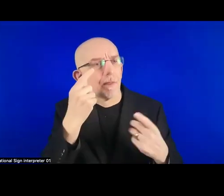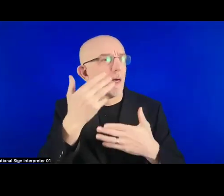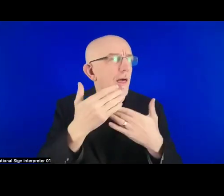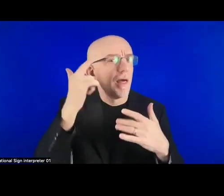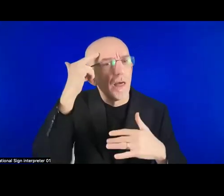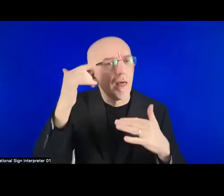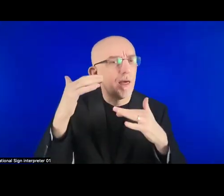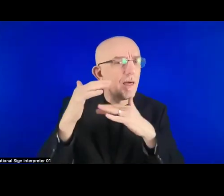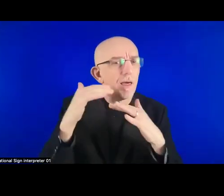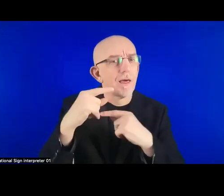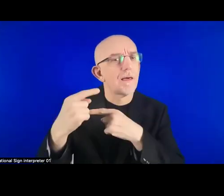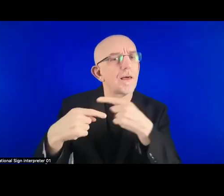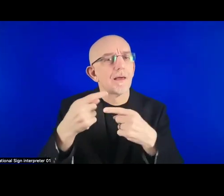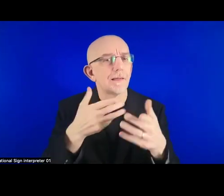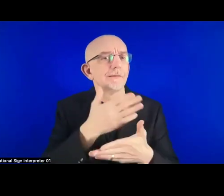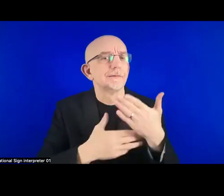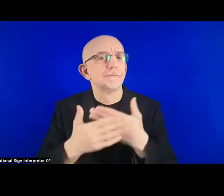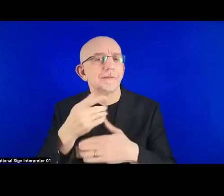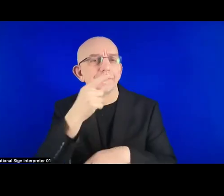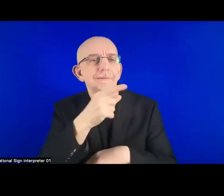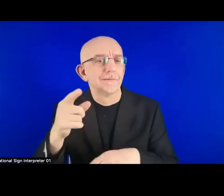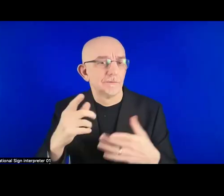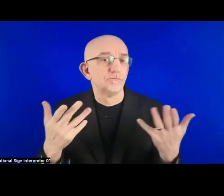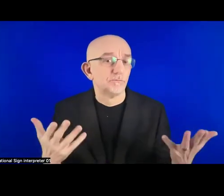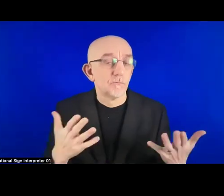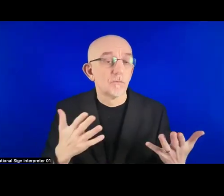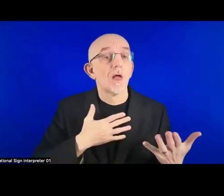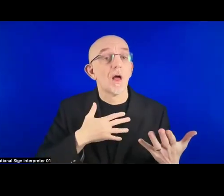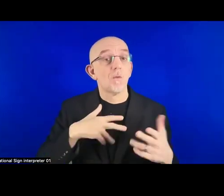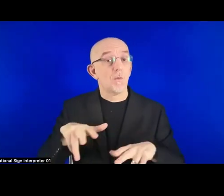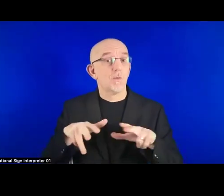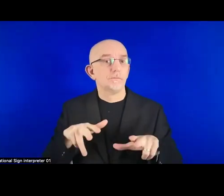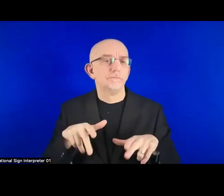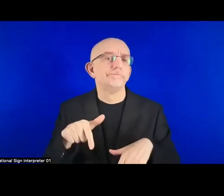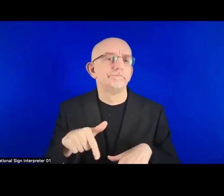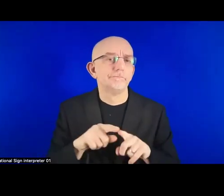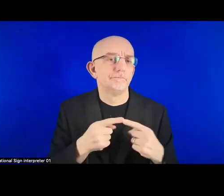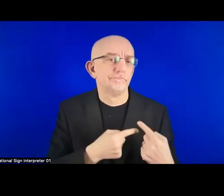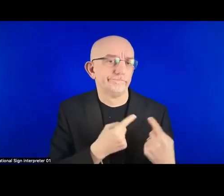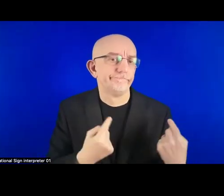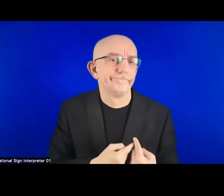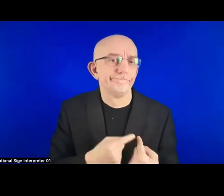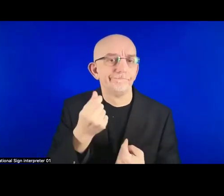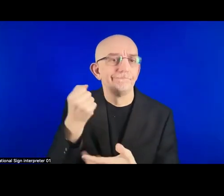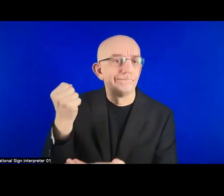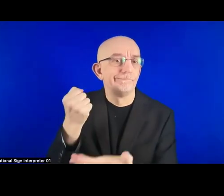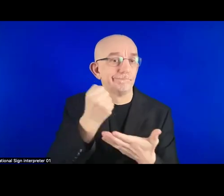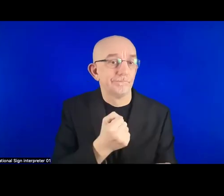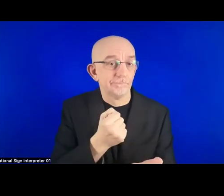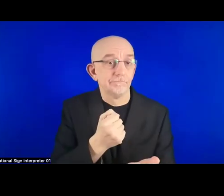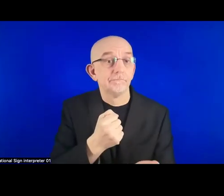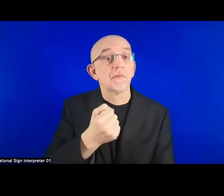London, and we are a team of 10 people based mostly in the UK, but we have other --